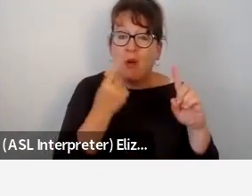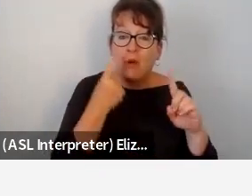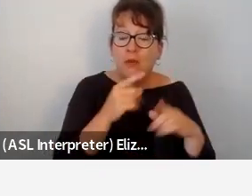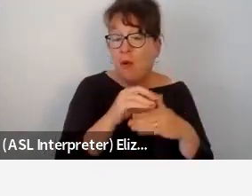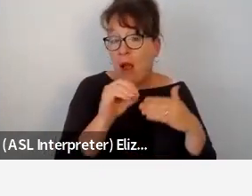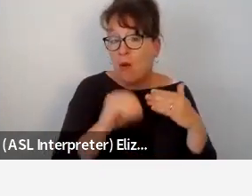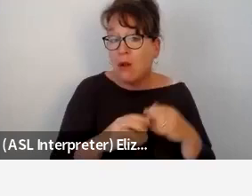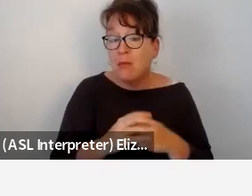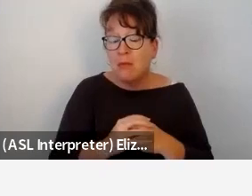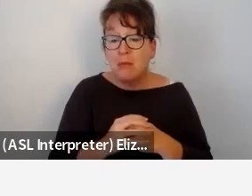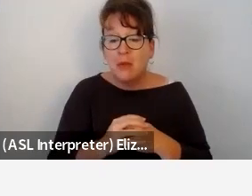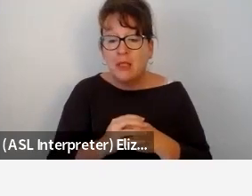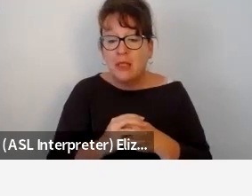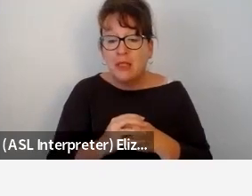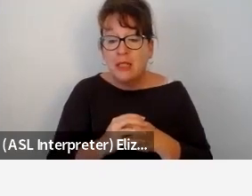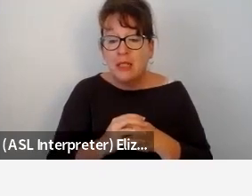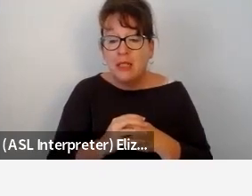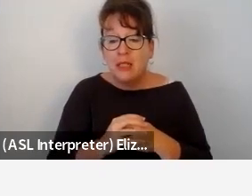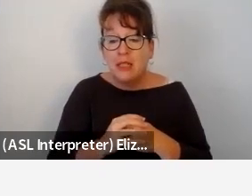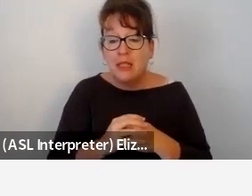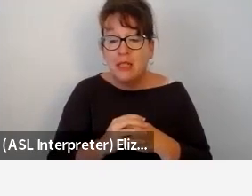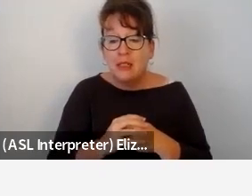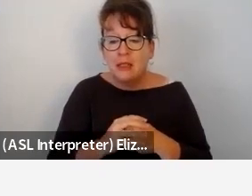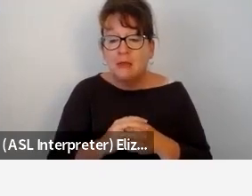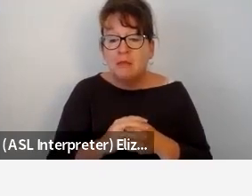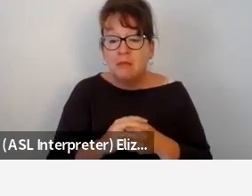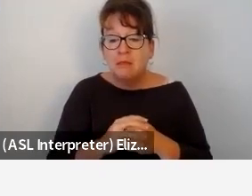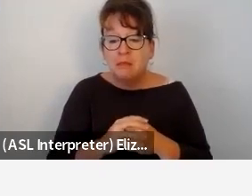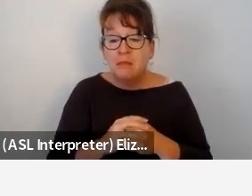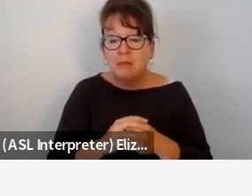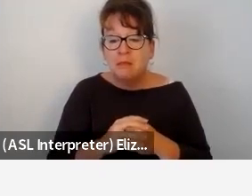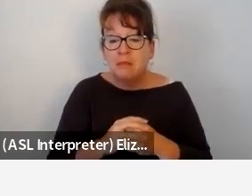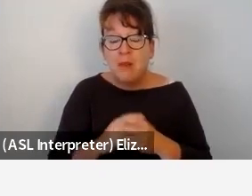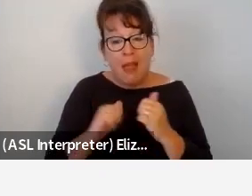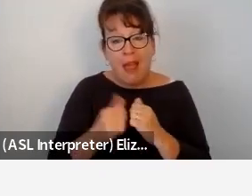small water port and tribal areas with a lower funding floor of 2 million. And as I mentioned